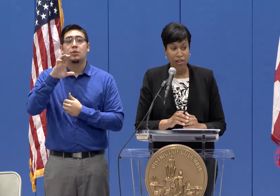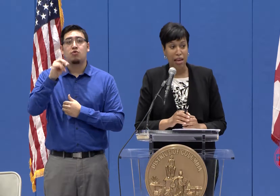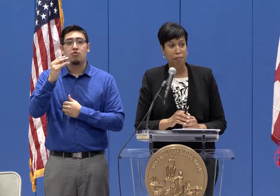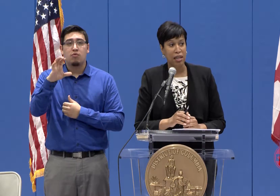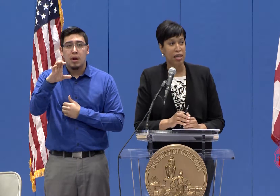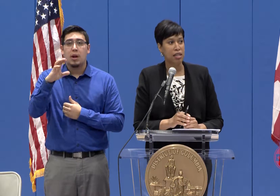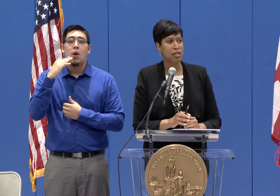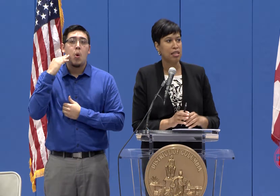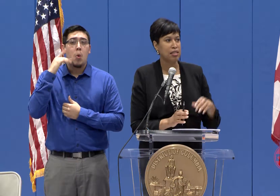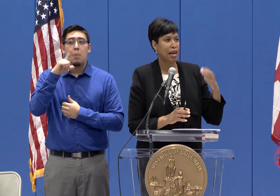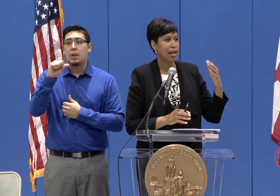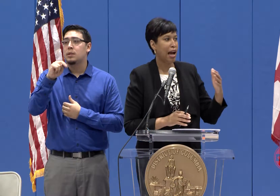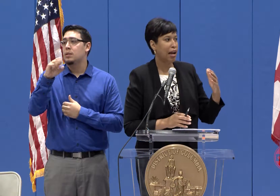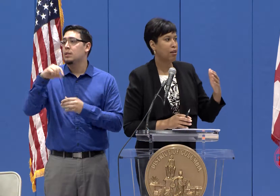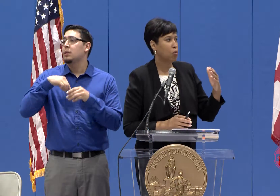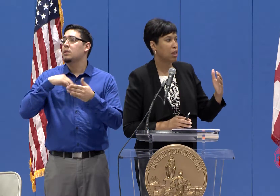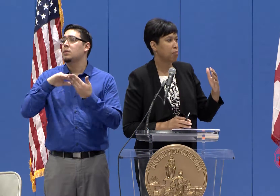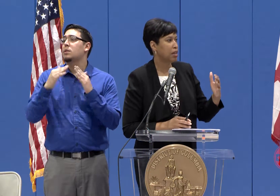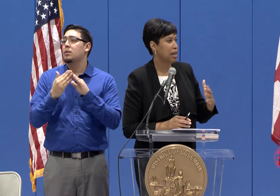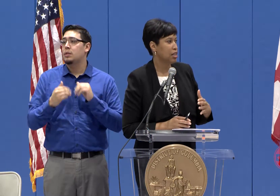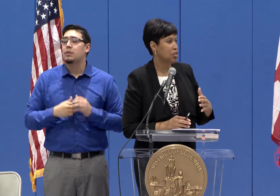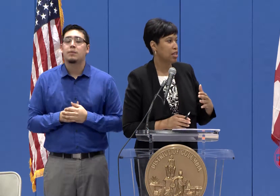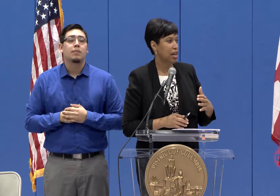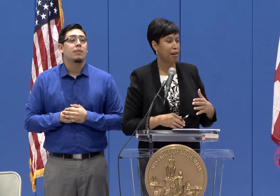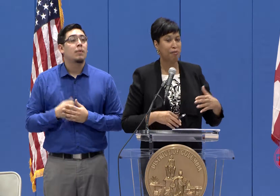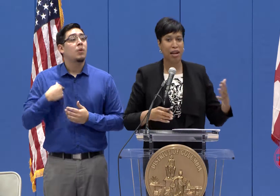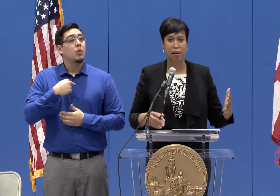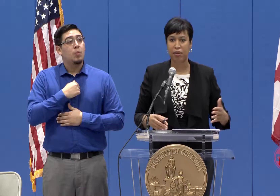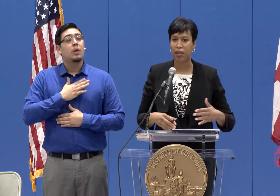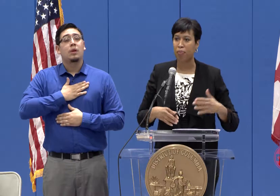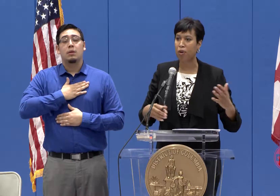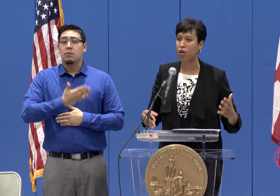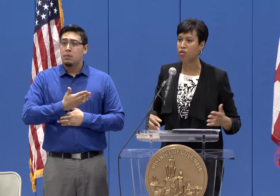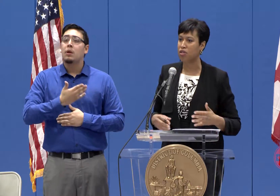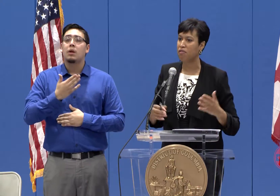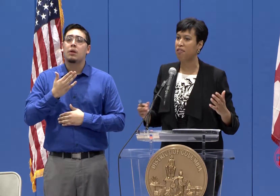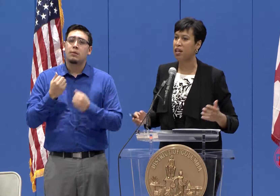WHAT THAT MEANS IS THAT WE PLEDGE THAT A FAMILY, A PERSON,